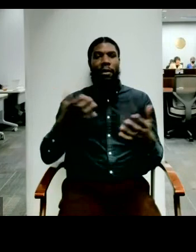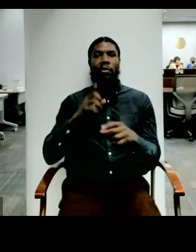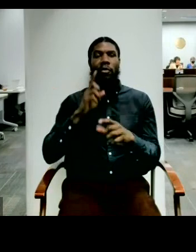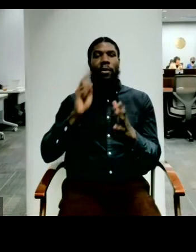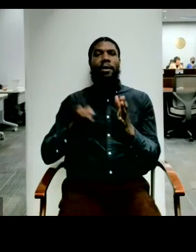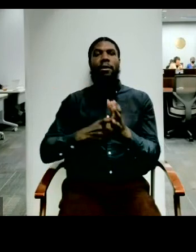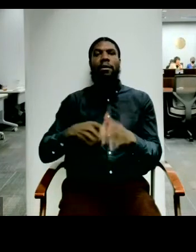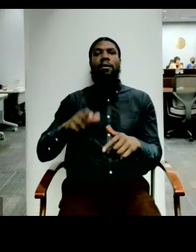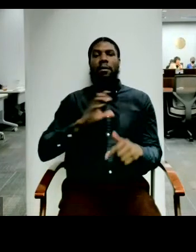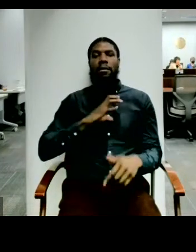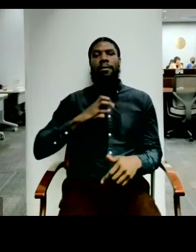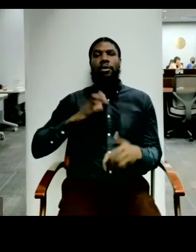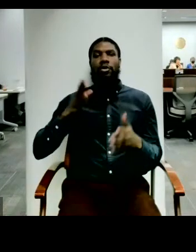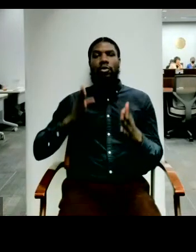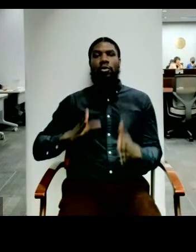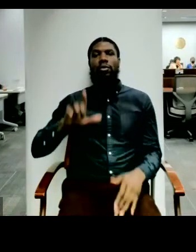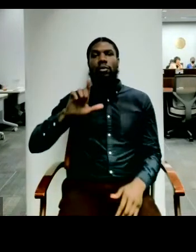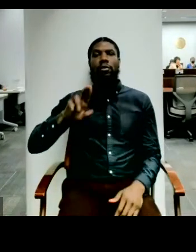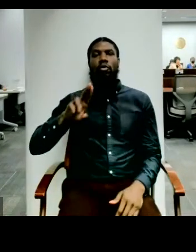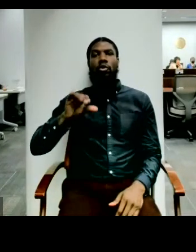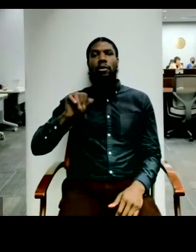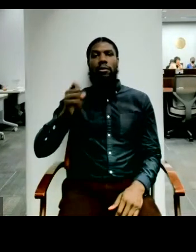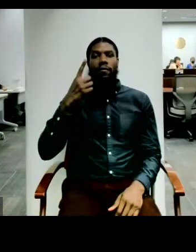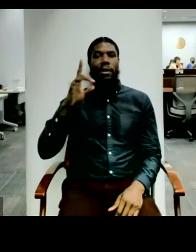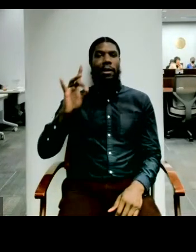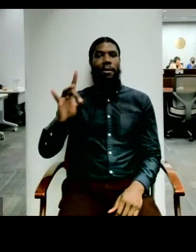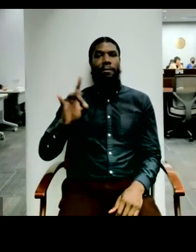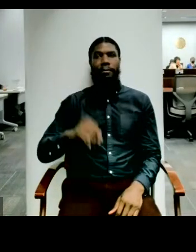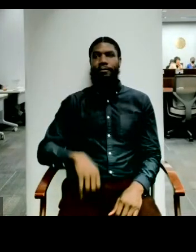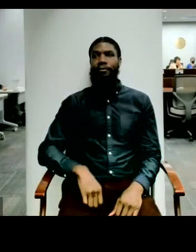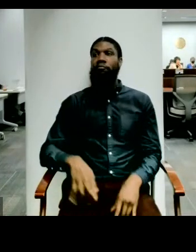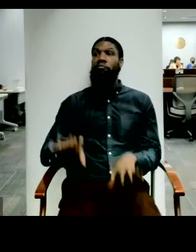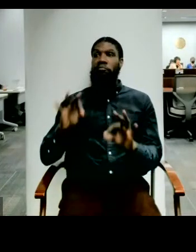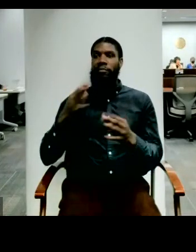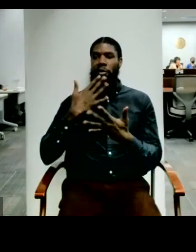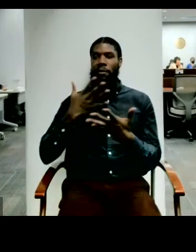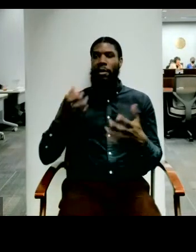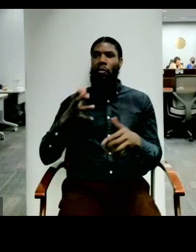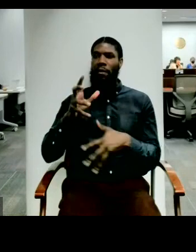Thank you. I wanted to follow-up on the remote work question but come at it from a different